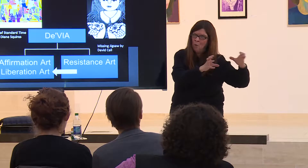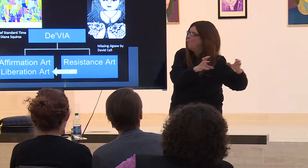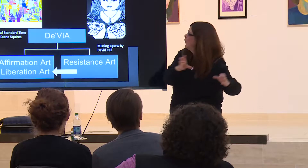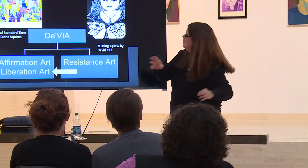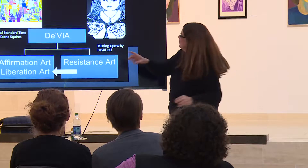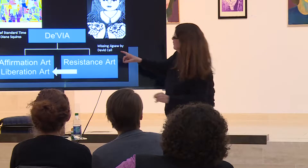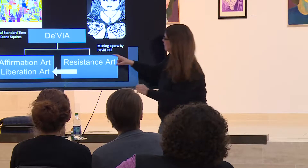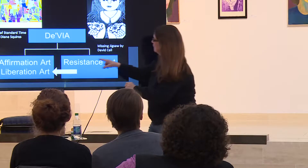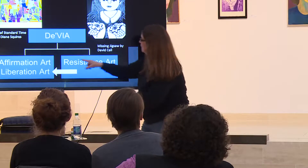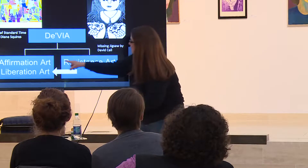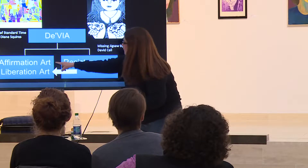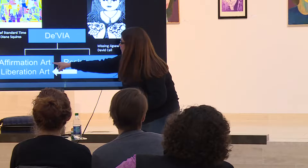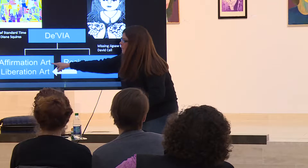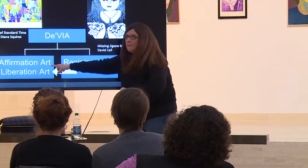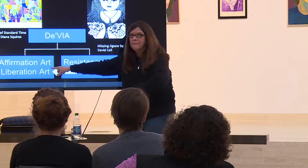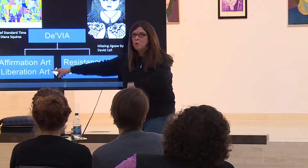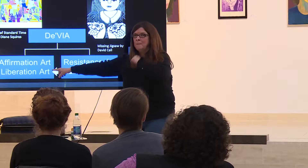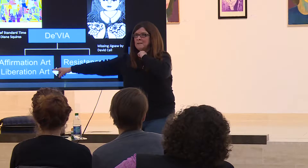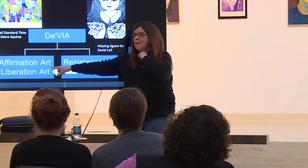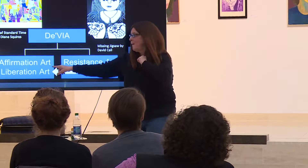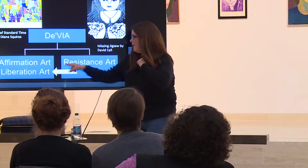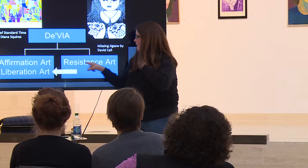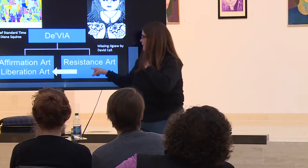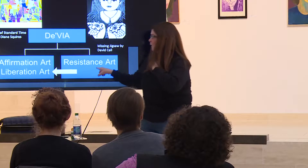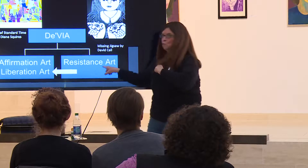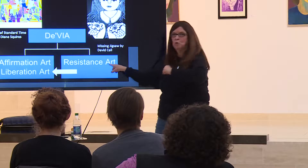There's 3 categories under the De'VIA umbrella: